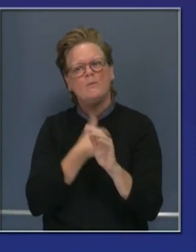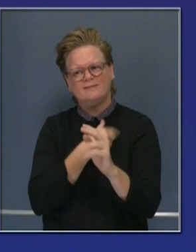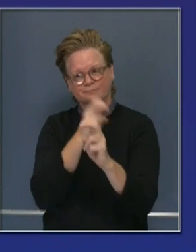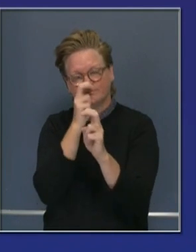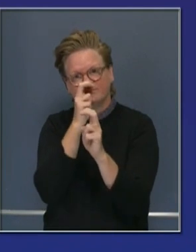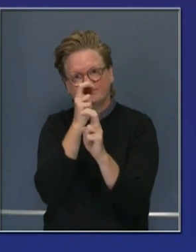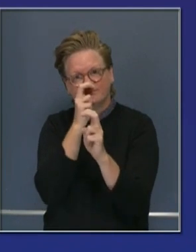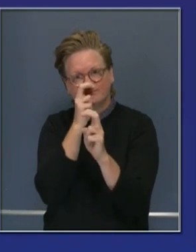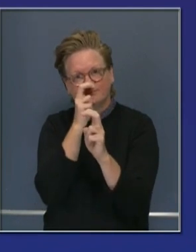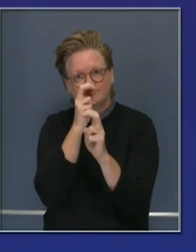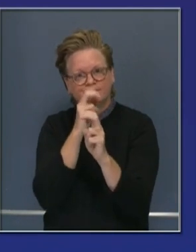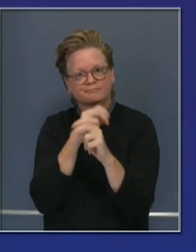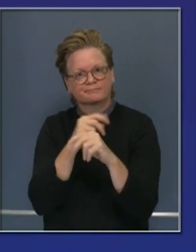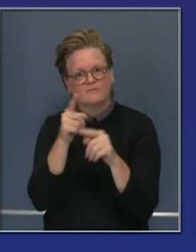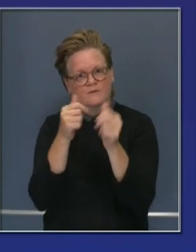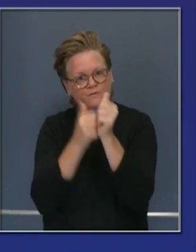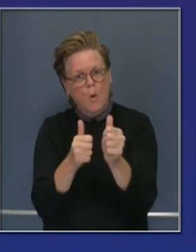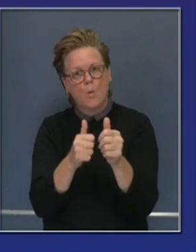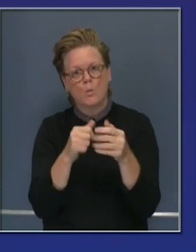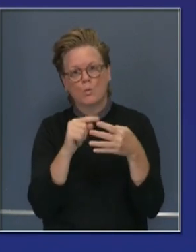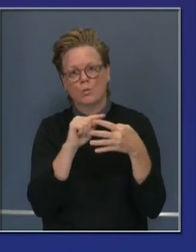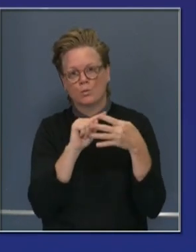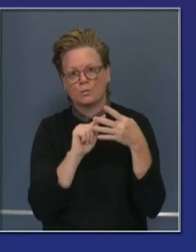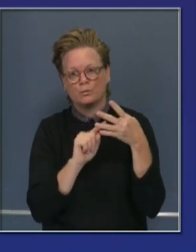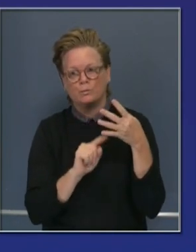HAVE TO MOVE BACK INTO THE OLD